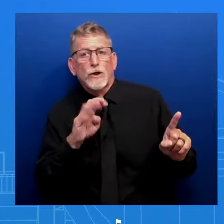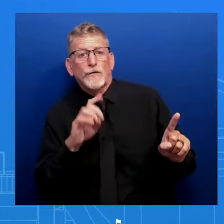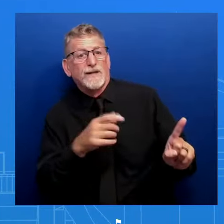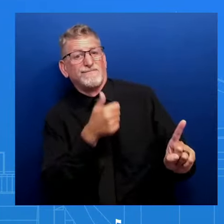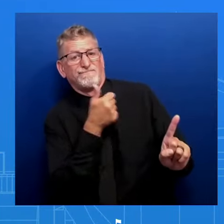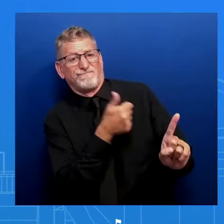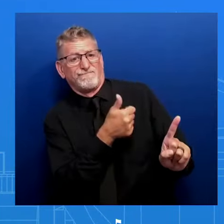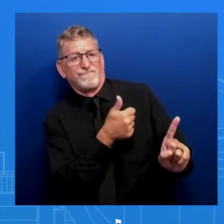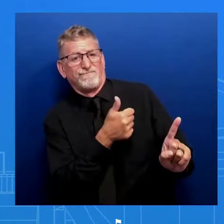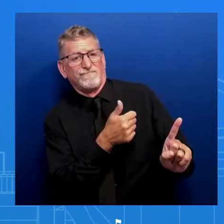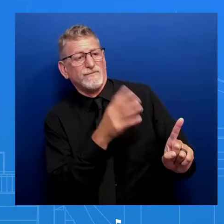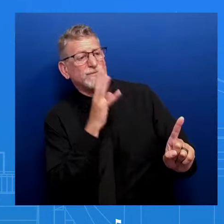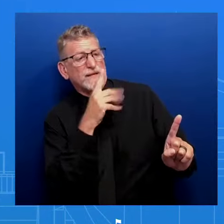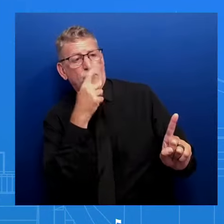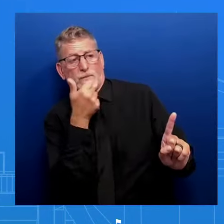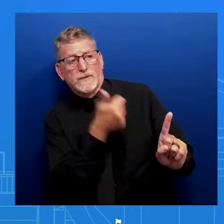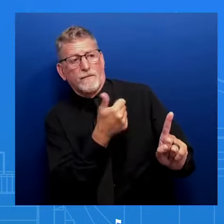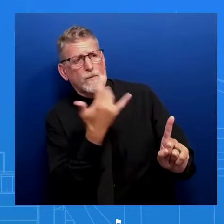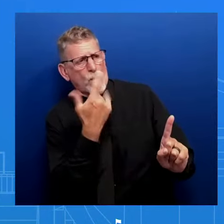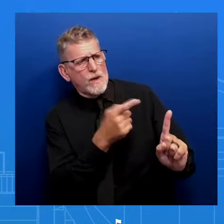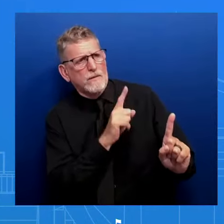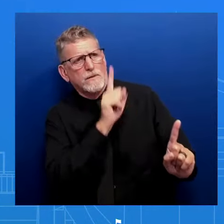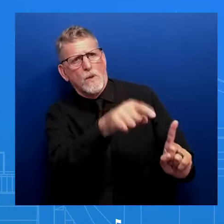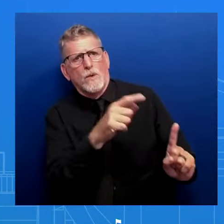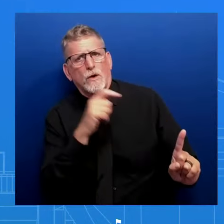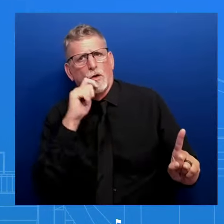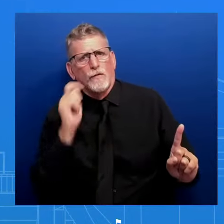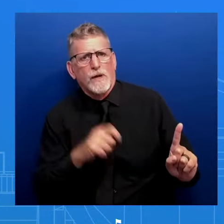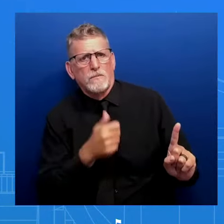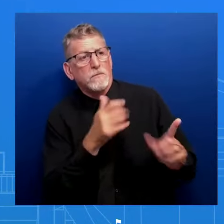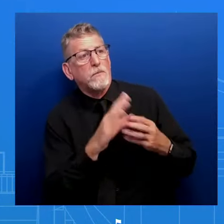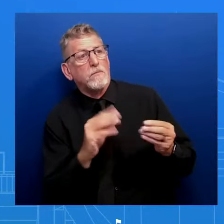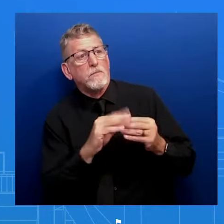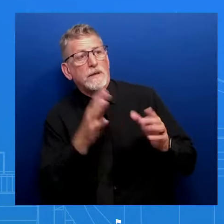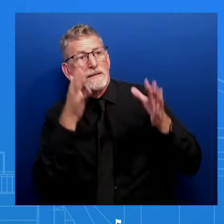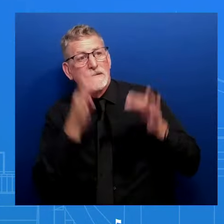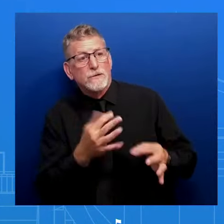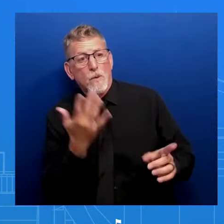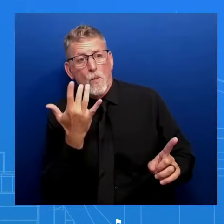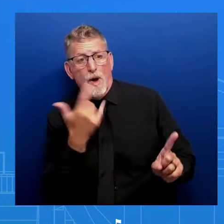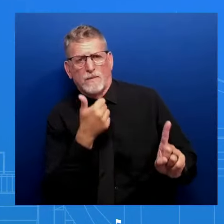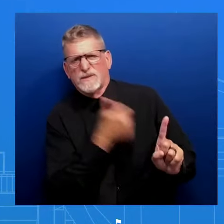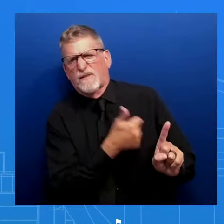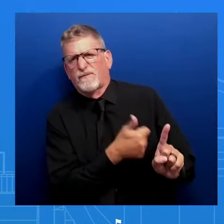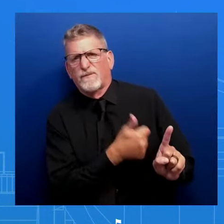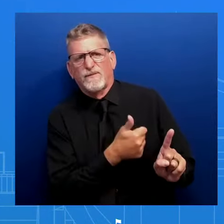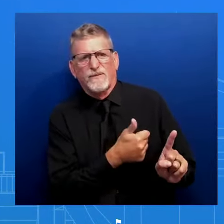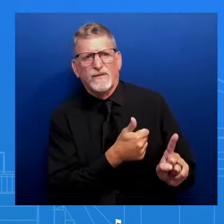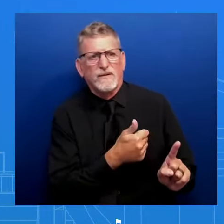But I can assure you, and anybody in Moscow can look at what we've said and be equally assured,